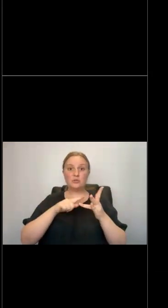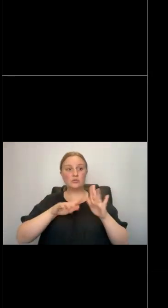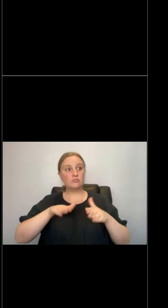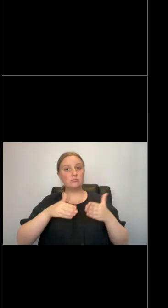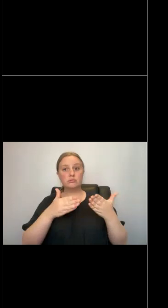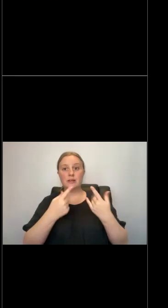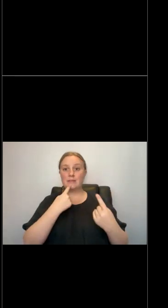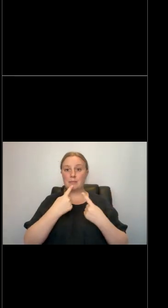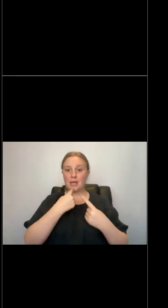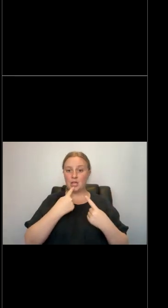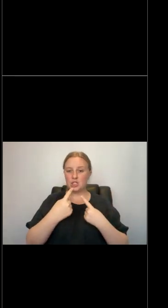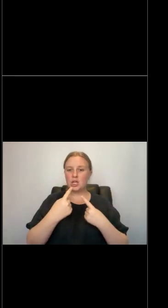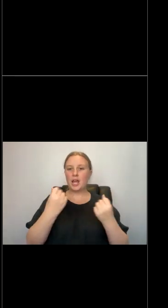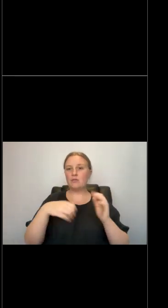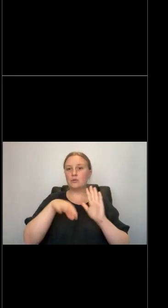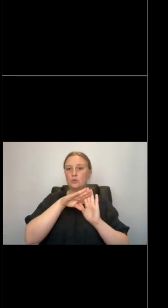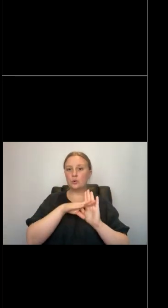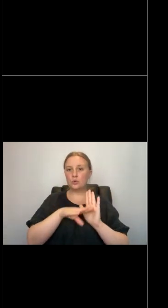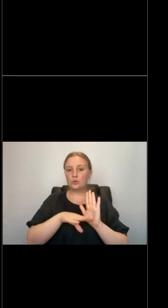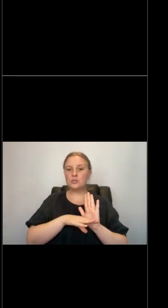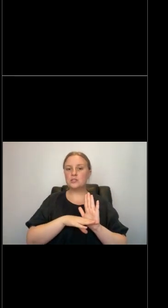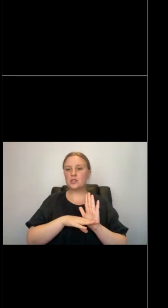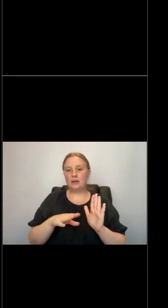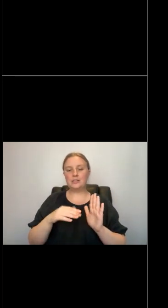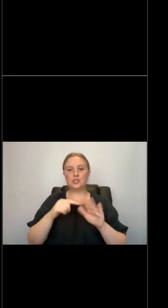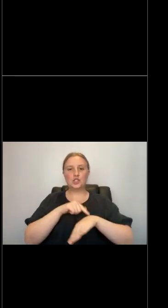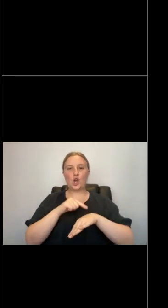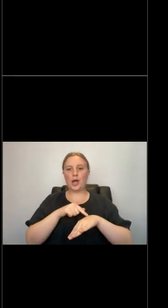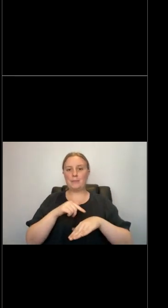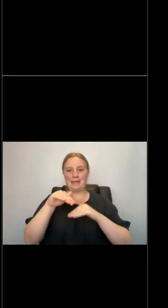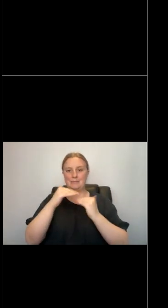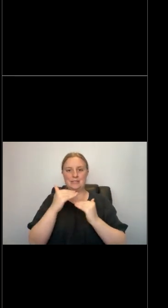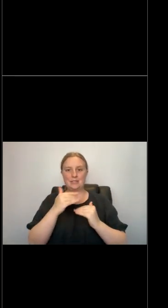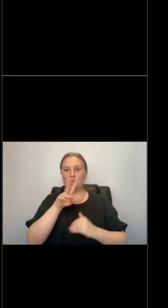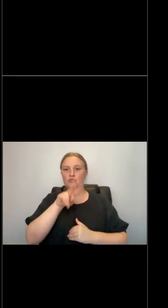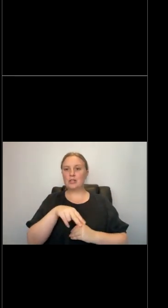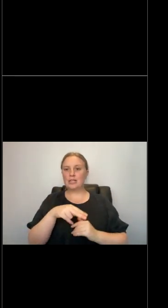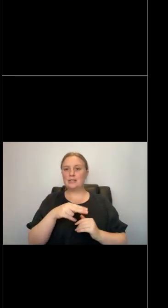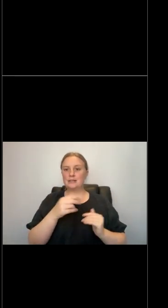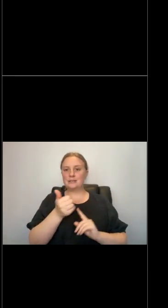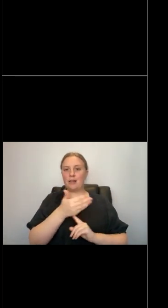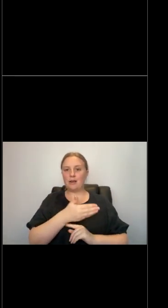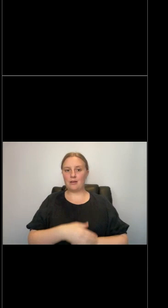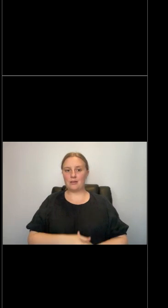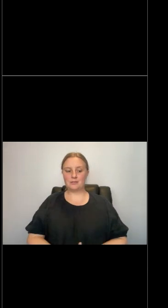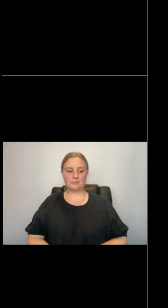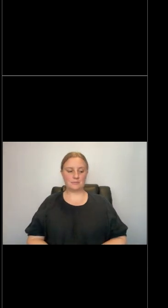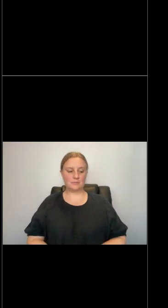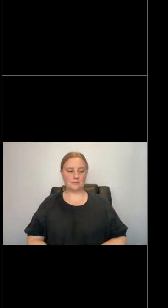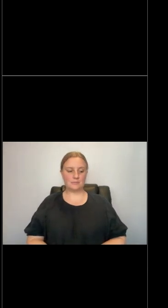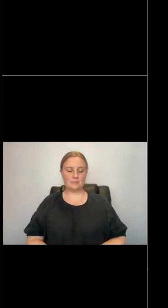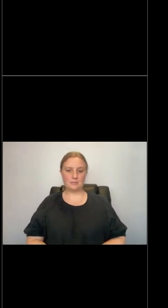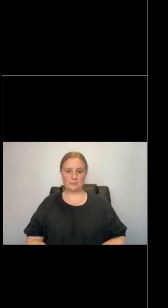that slide speaks for itself. Now, just in terms of legal representation,